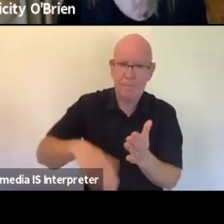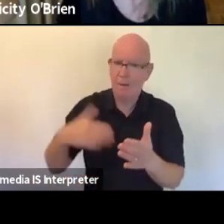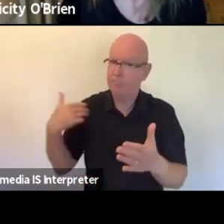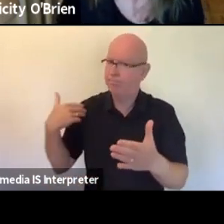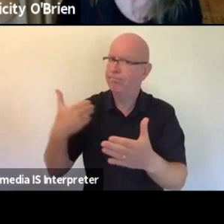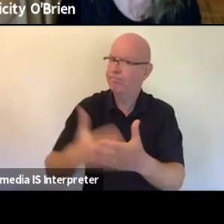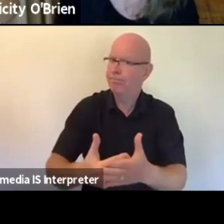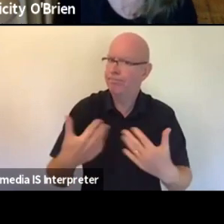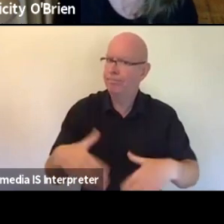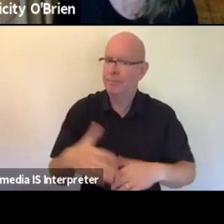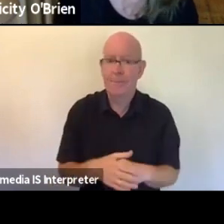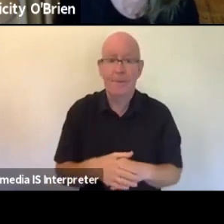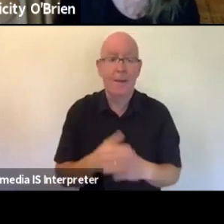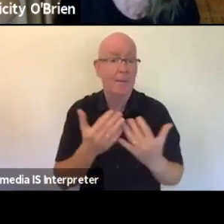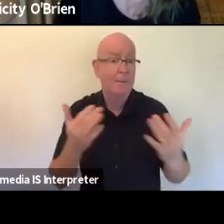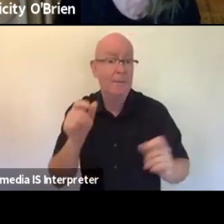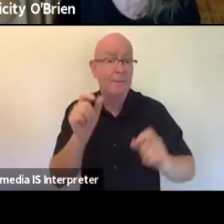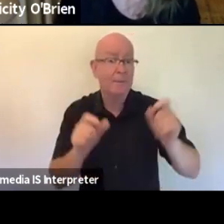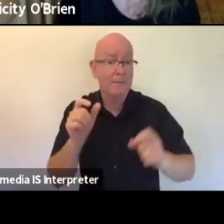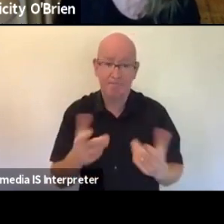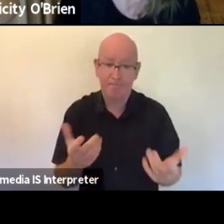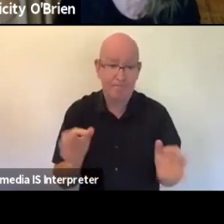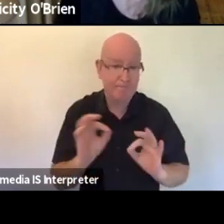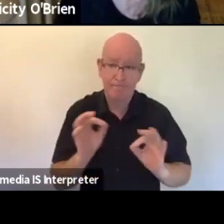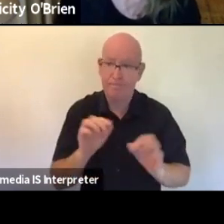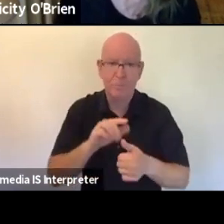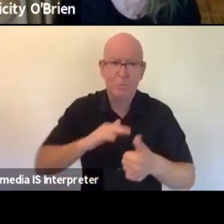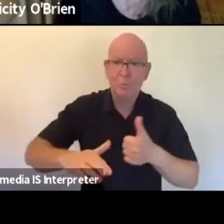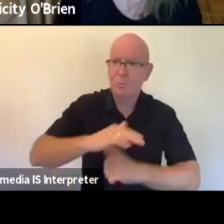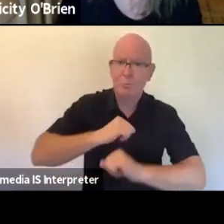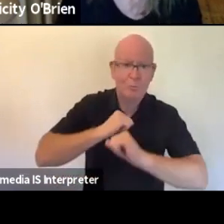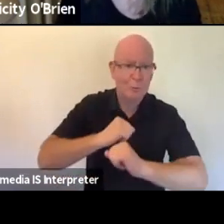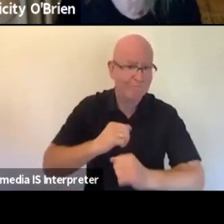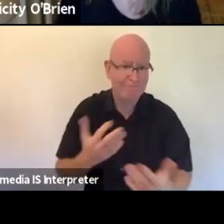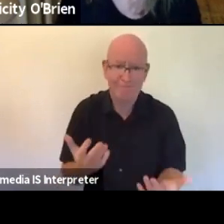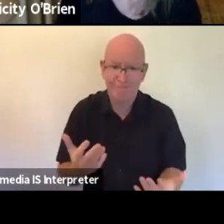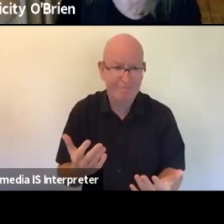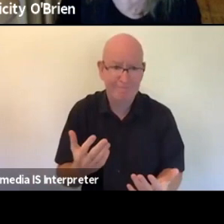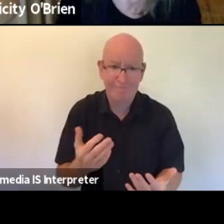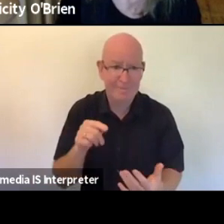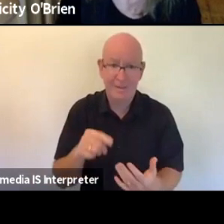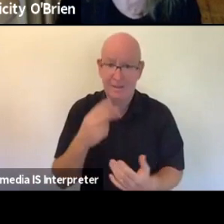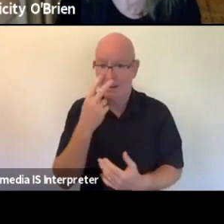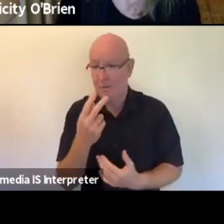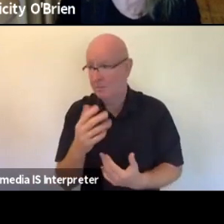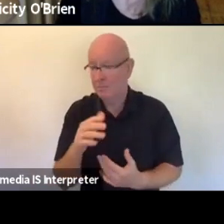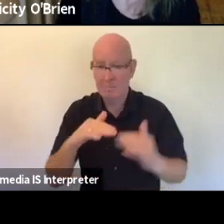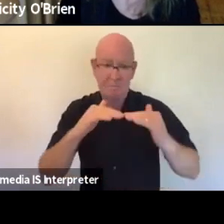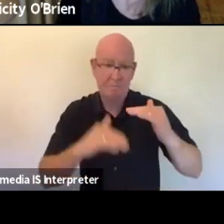and how to ensure they are including as many citizens as possible who are vulnerable to falling into poverty, including persons with a disability.